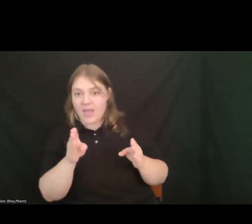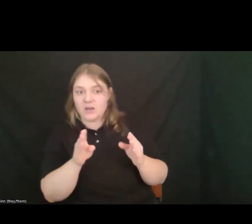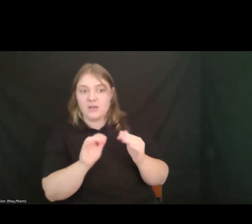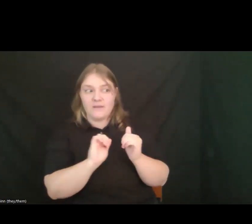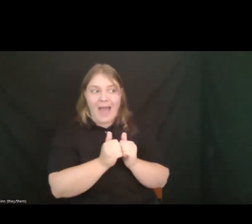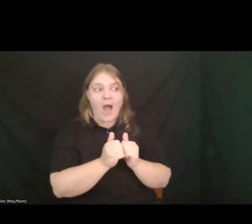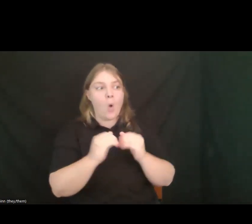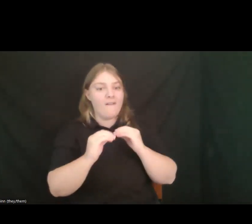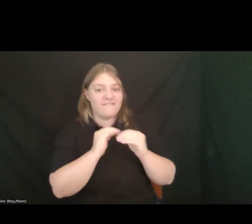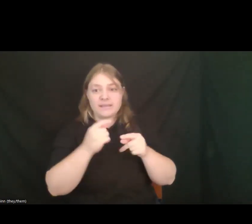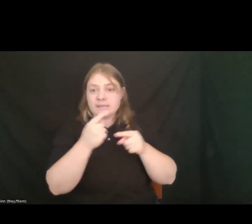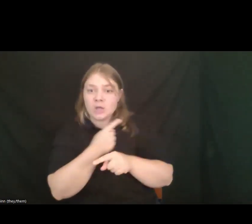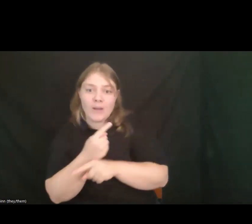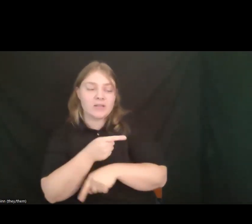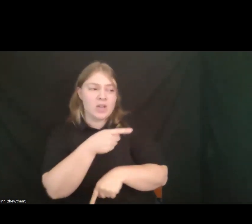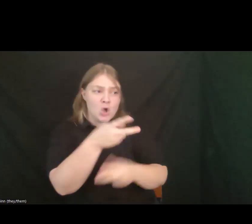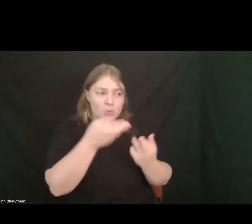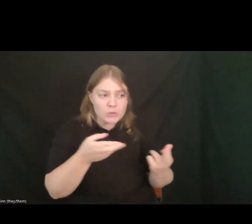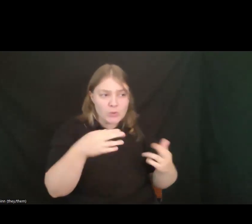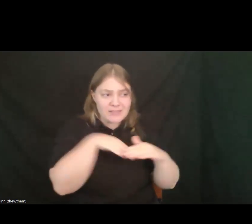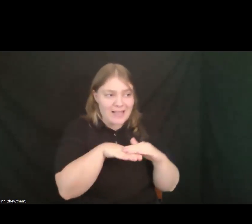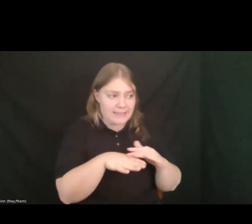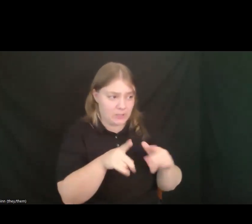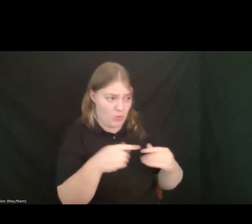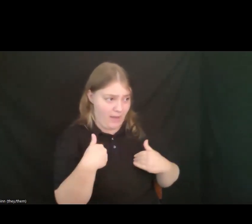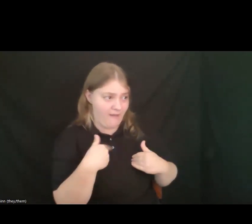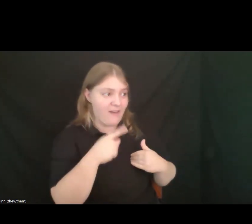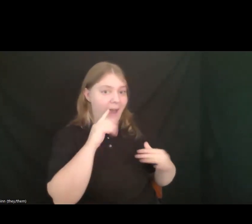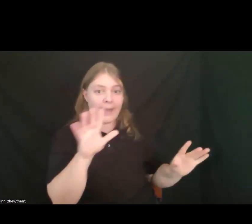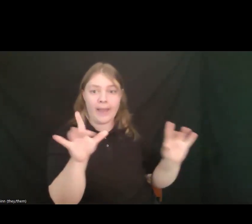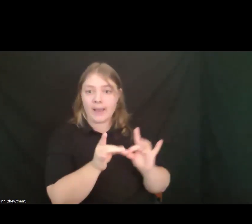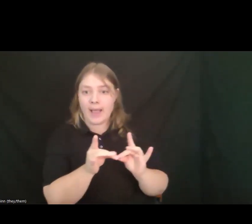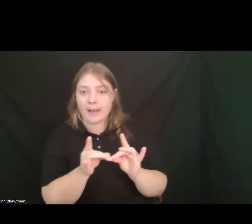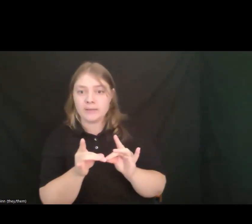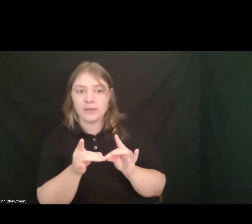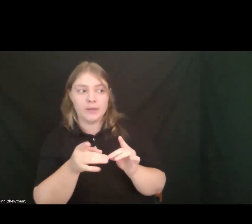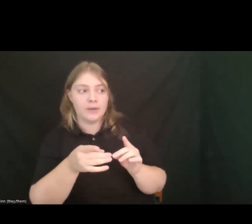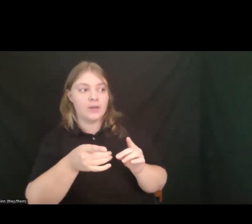what resources do you have access to that I can connect you to so that then we can show you that